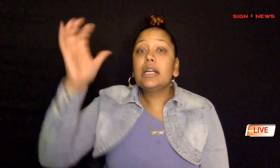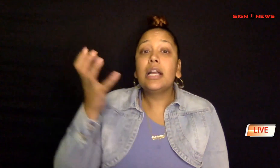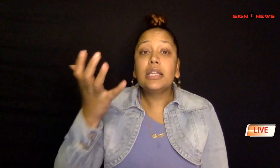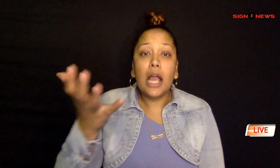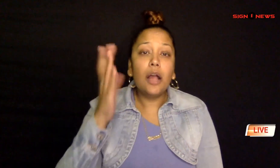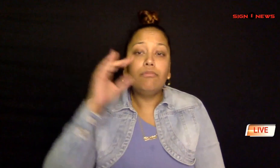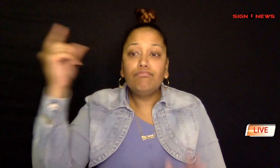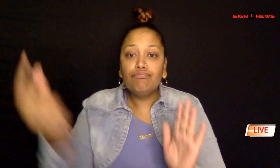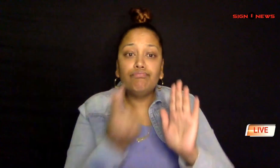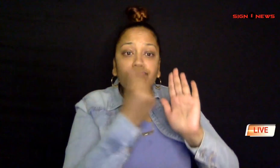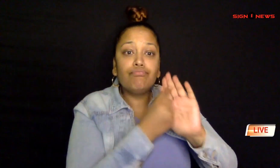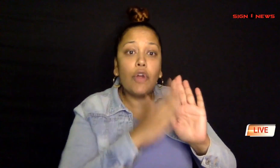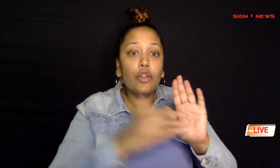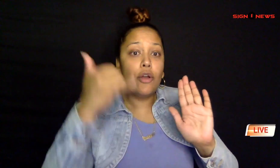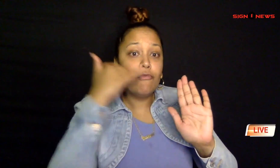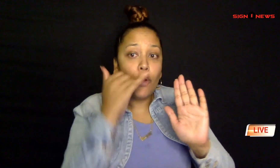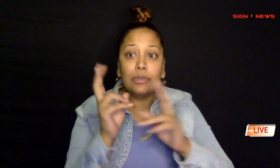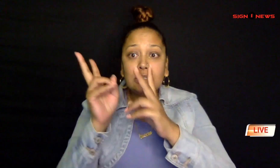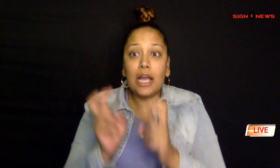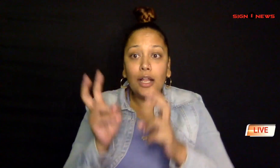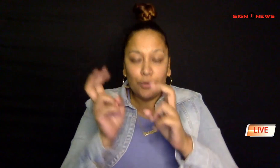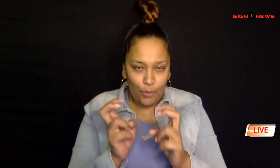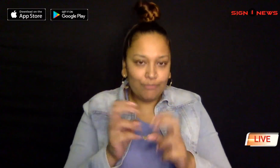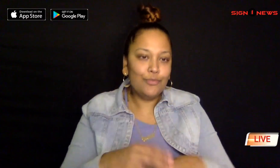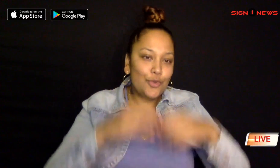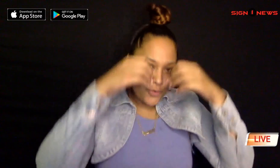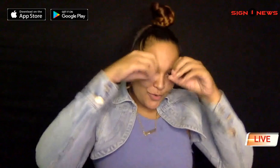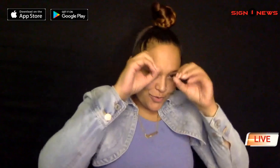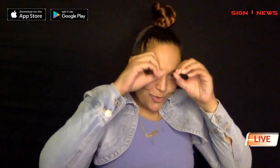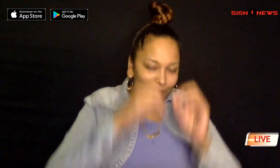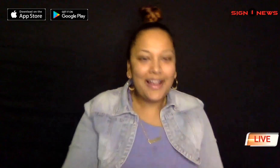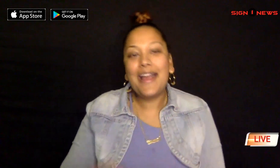you can download the Sign1News app by heading to the app store or Google play